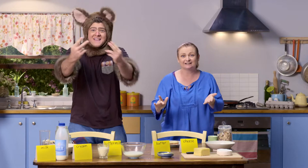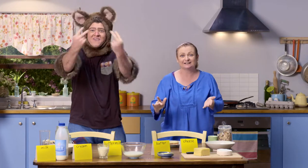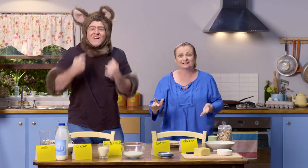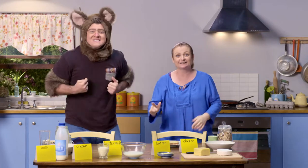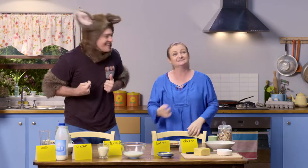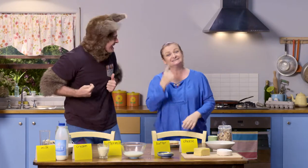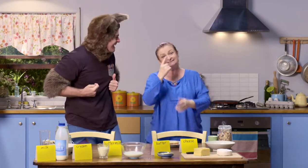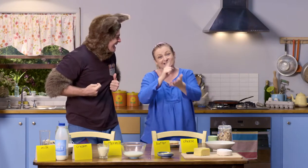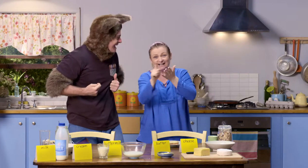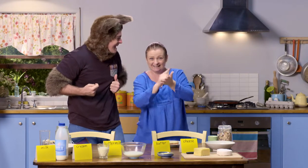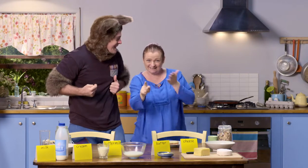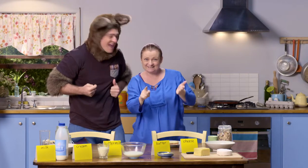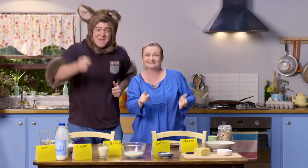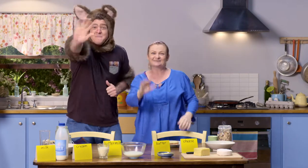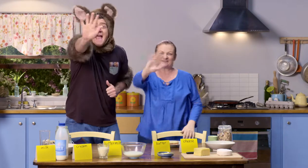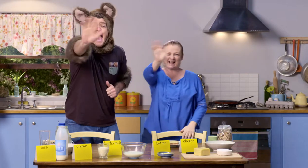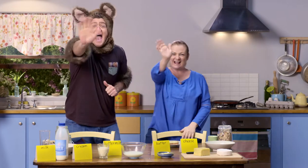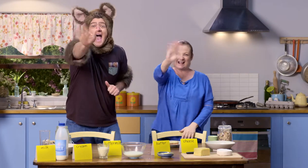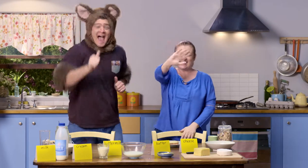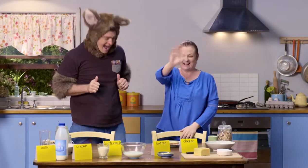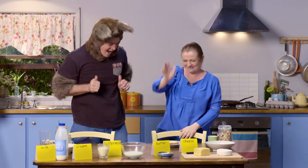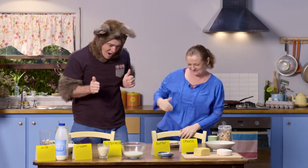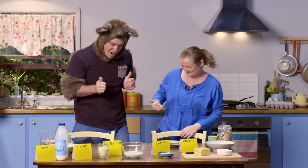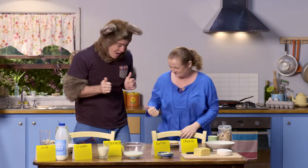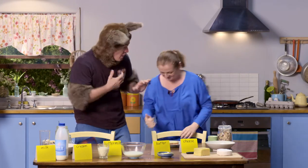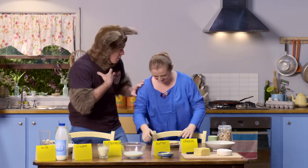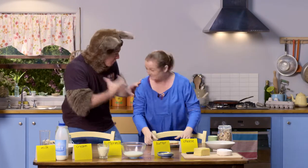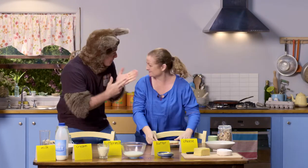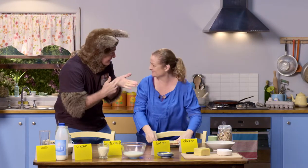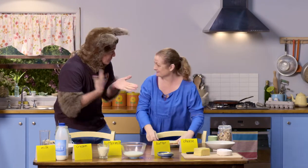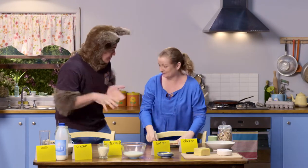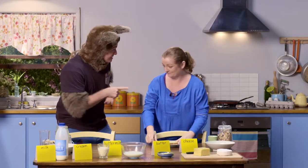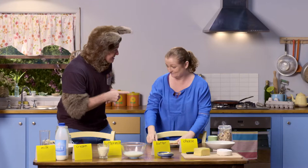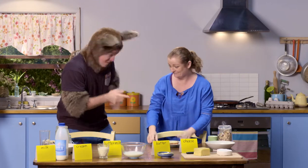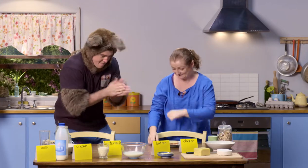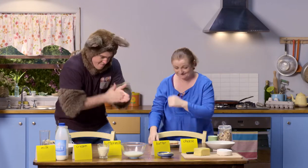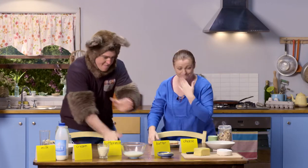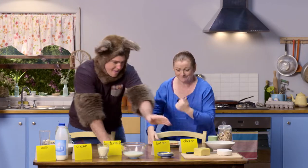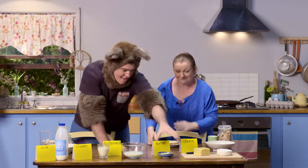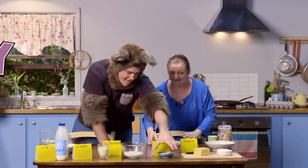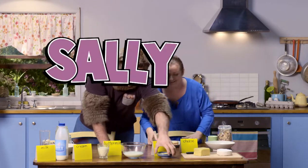Thanks for watching. See you next time. Bye. Bye. Sally, do you want more butter? Ooh, yes, please.